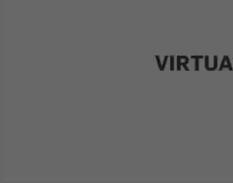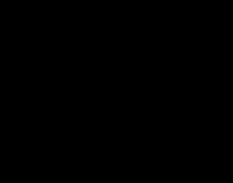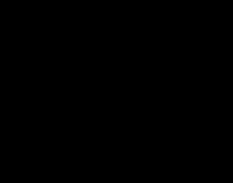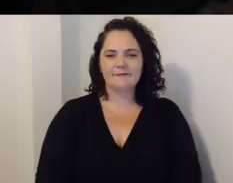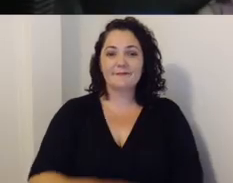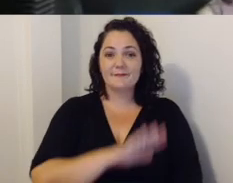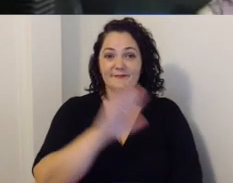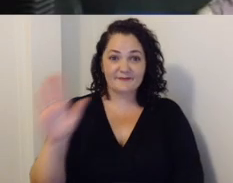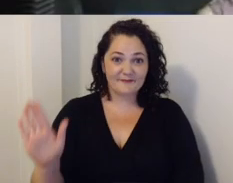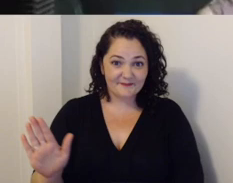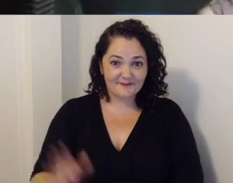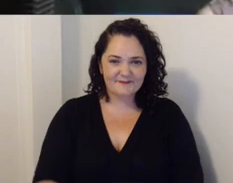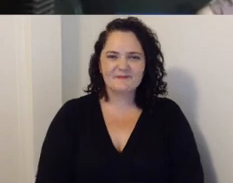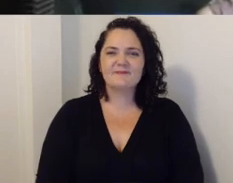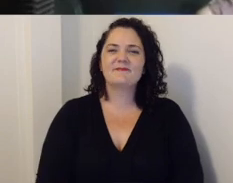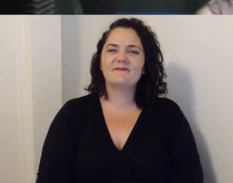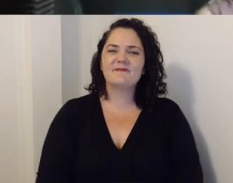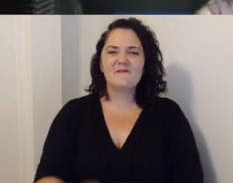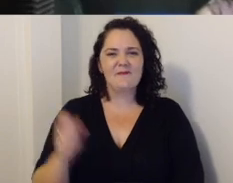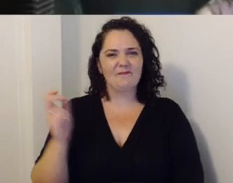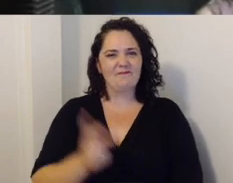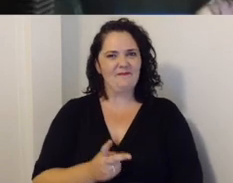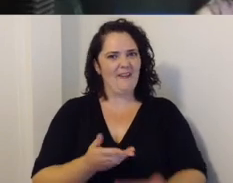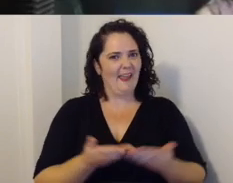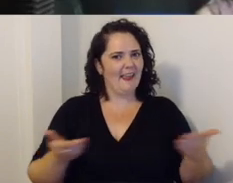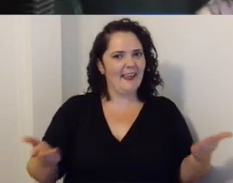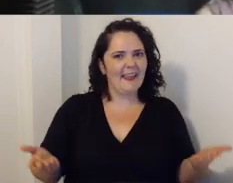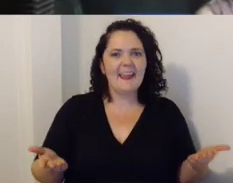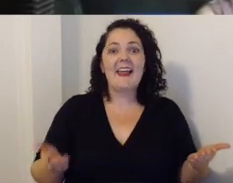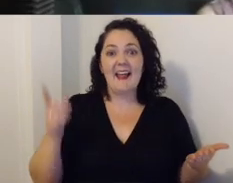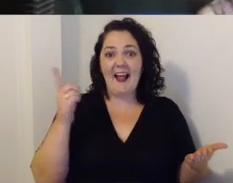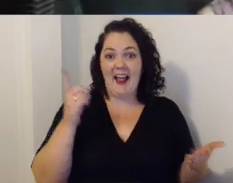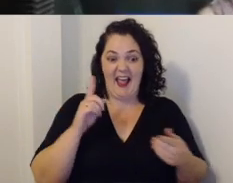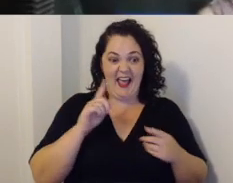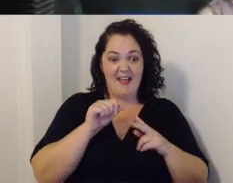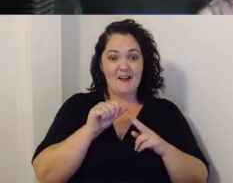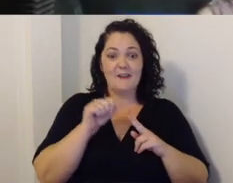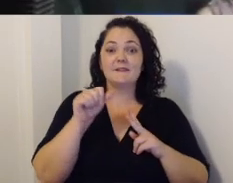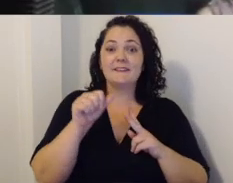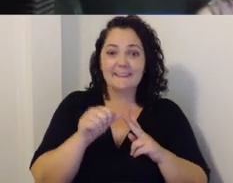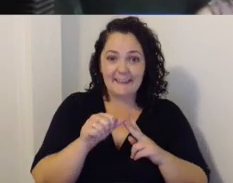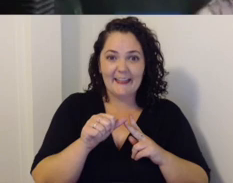Alright good evening everyone and welcome back to my studio for this uh second session in our